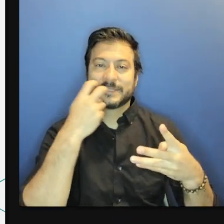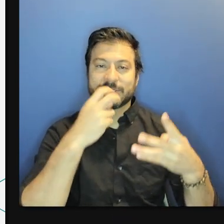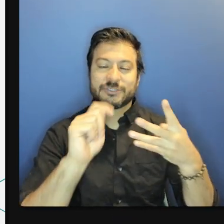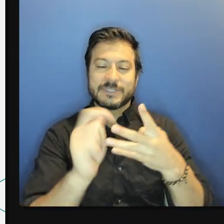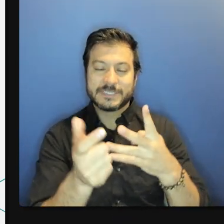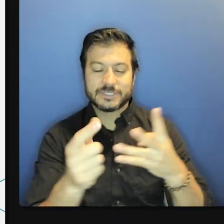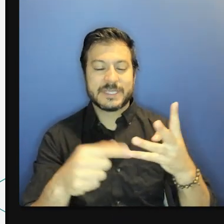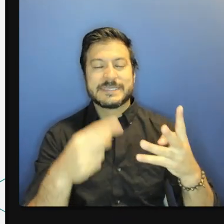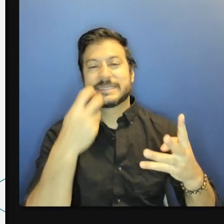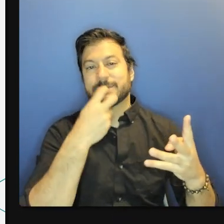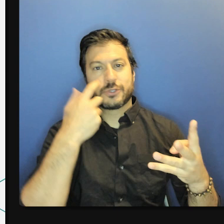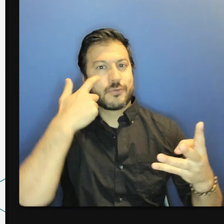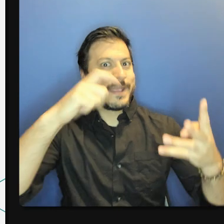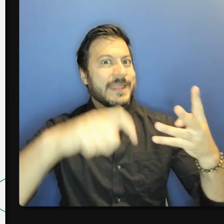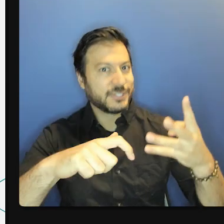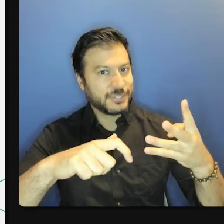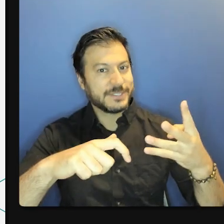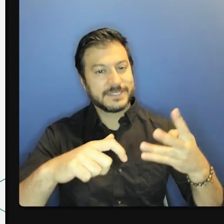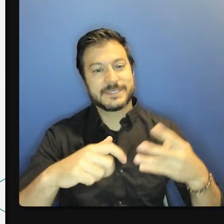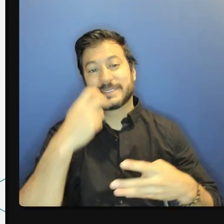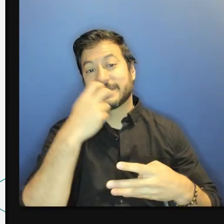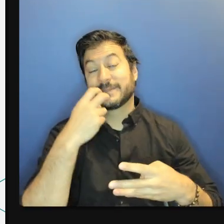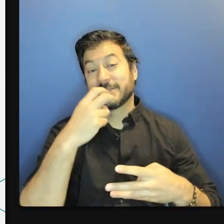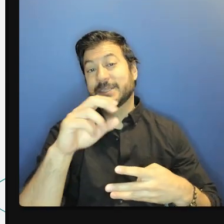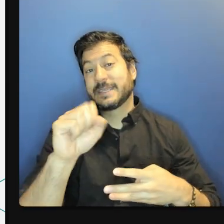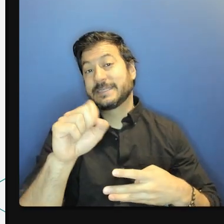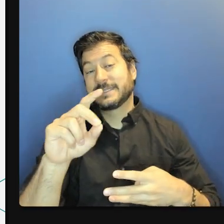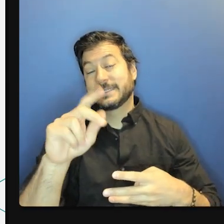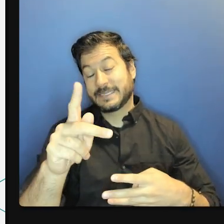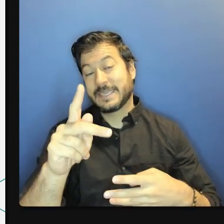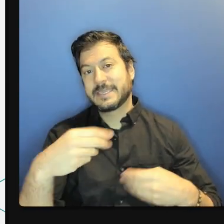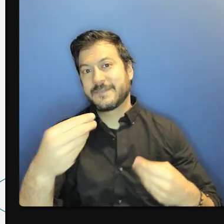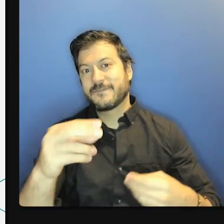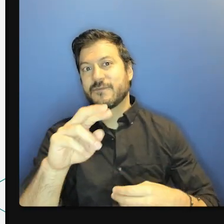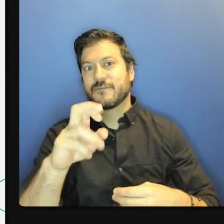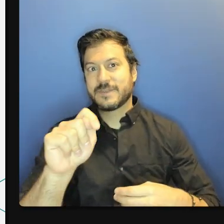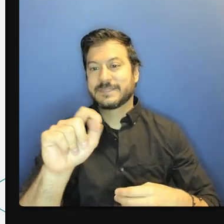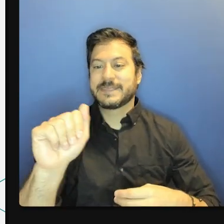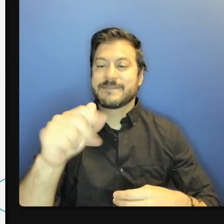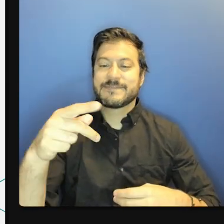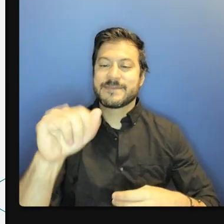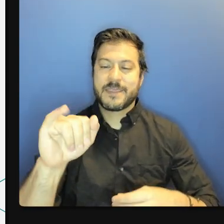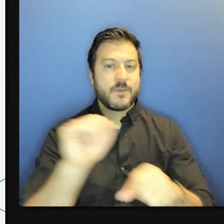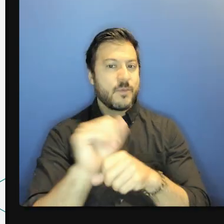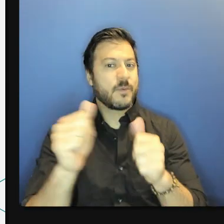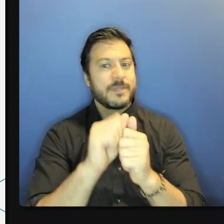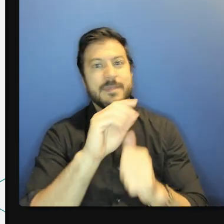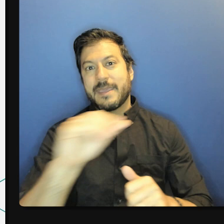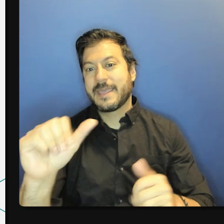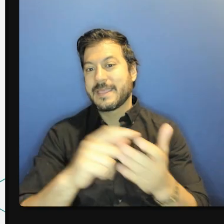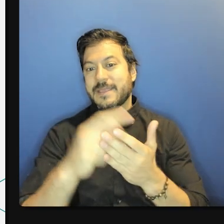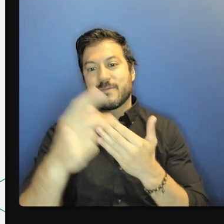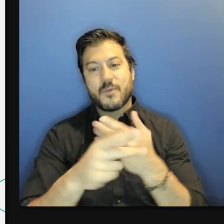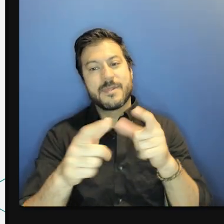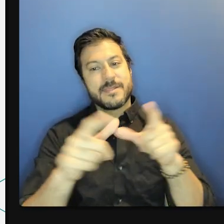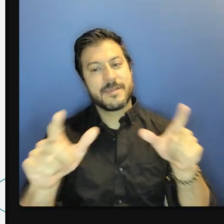speech translation and speaker recognition. The Speech SDK also supports REST APIs that work with any programming language